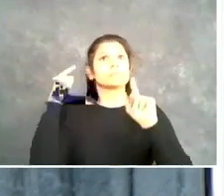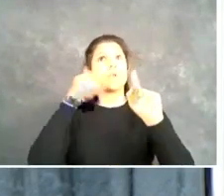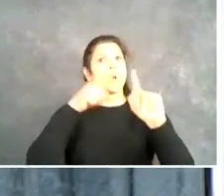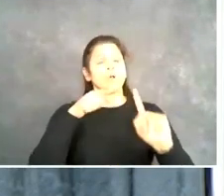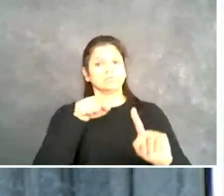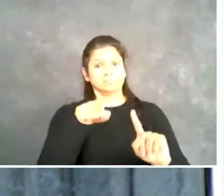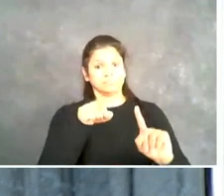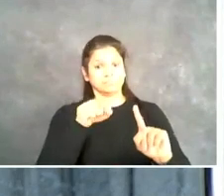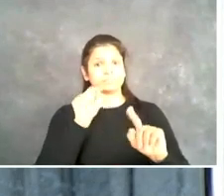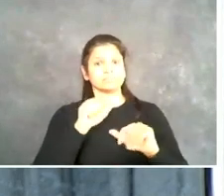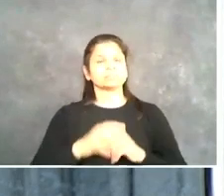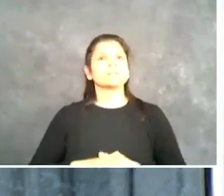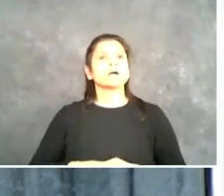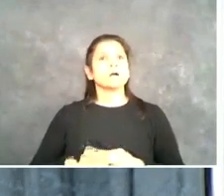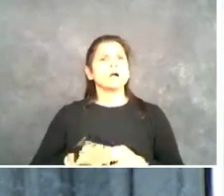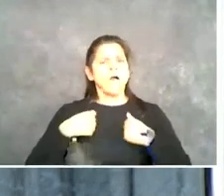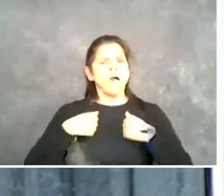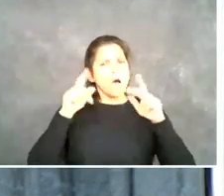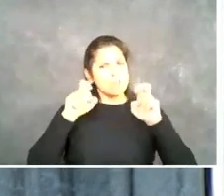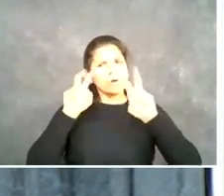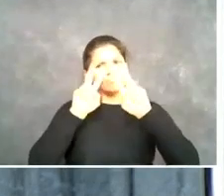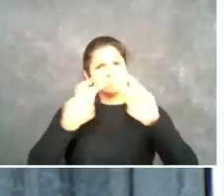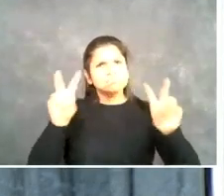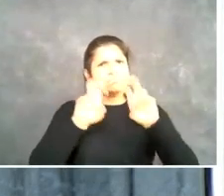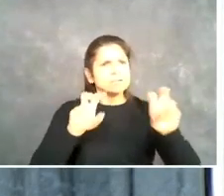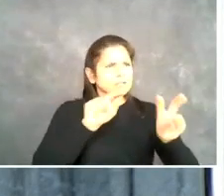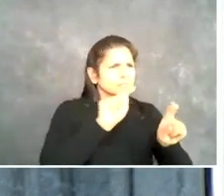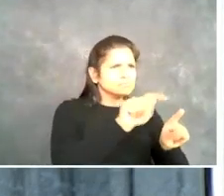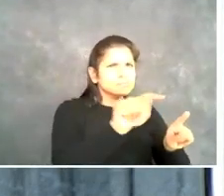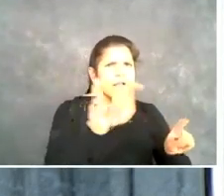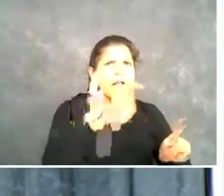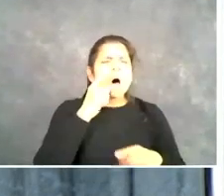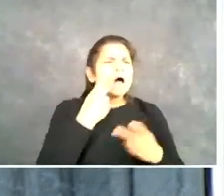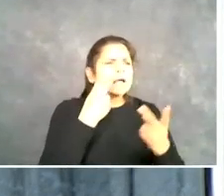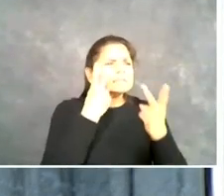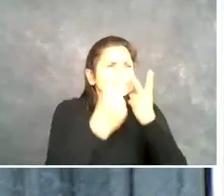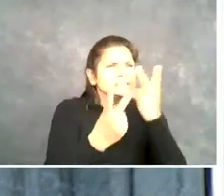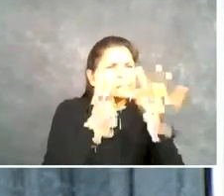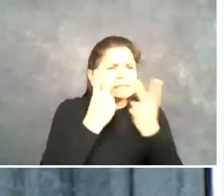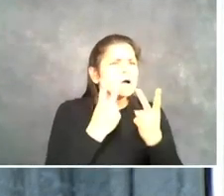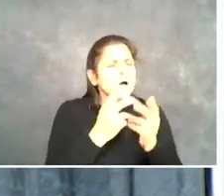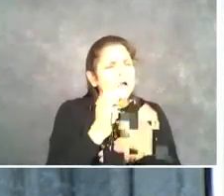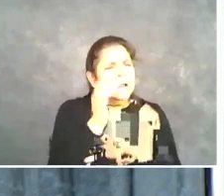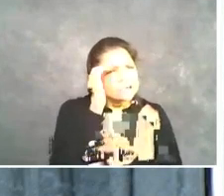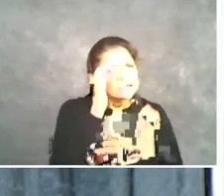BODY. IT IS A POSITION THAT REQUIRES